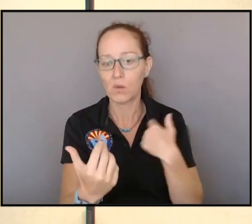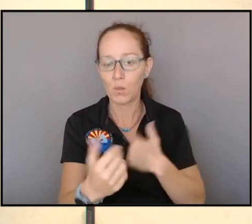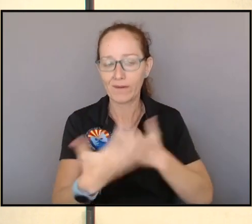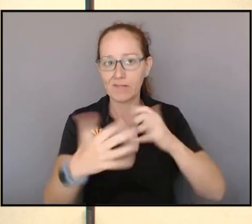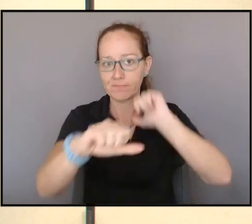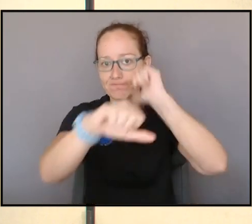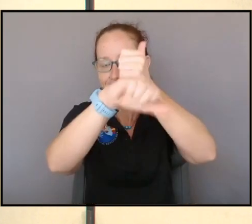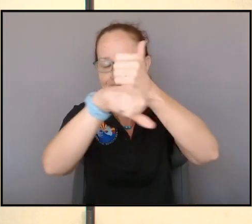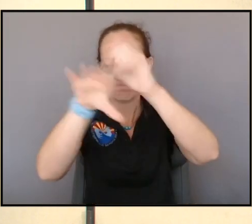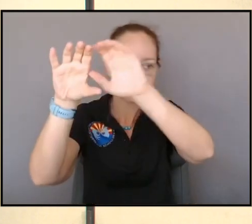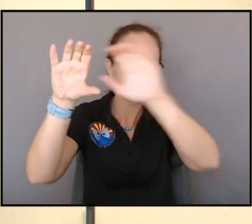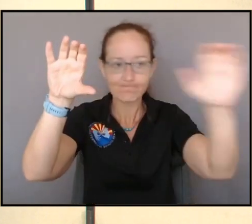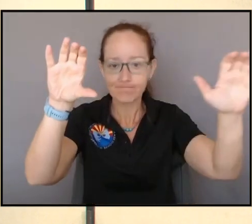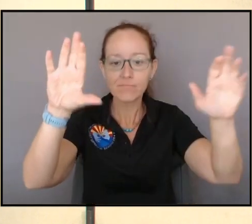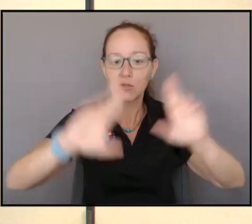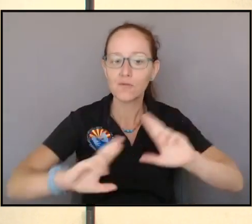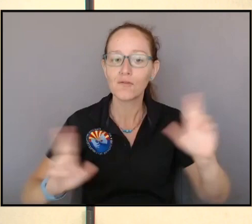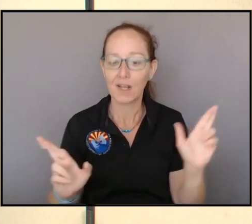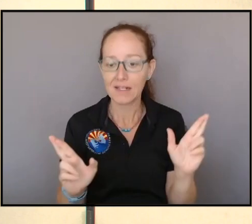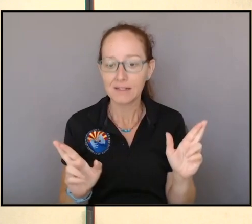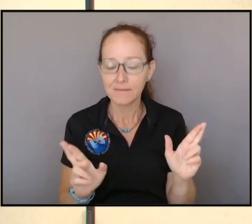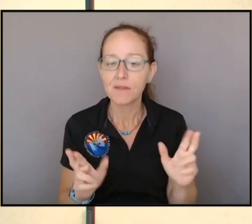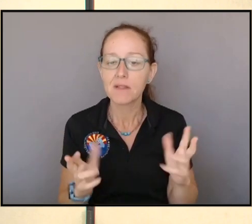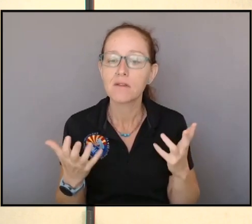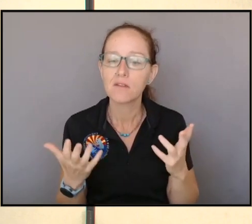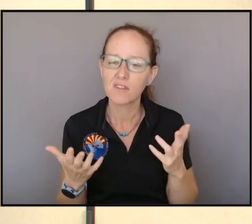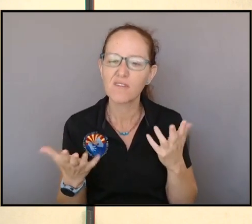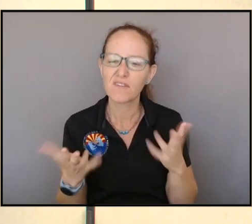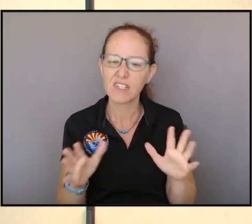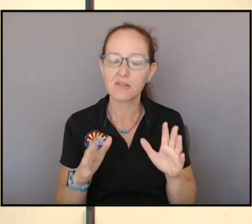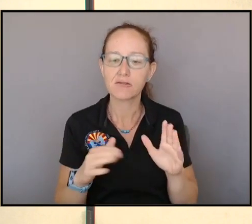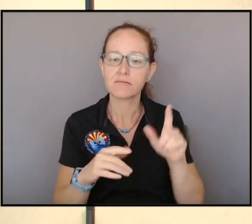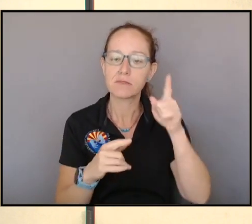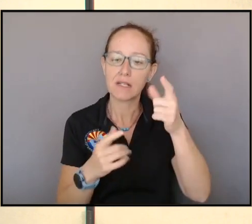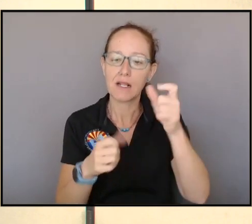we've got structure prep going on at Black Lake Mesa,